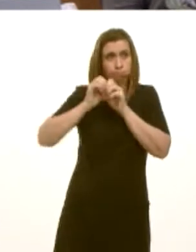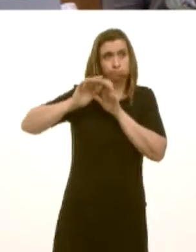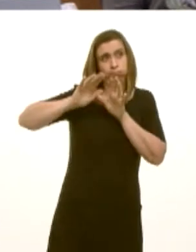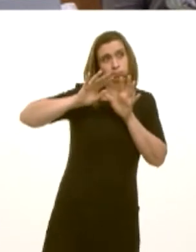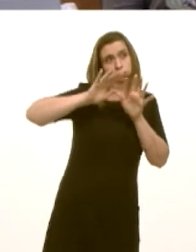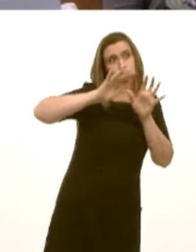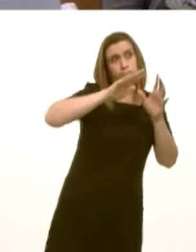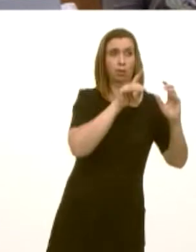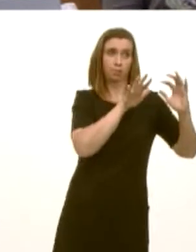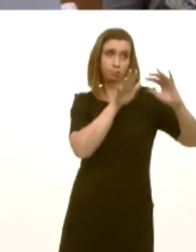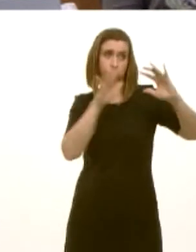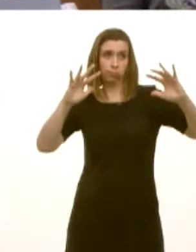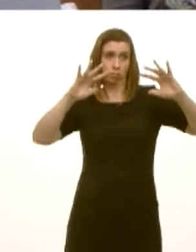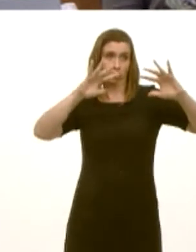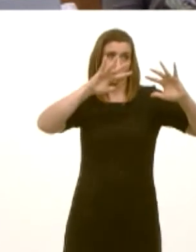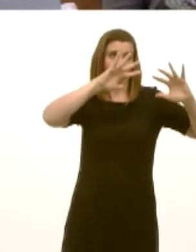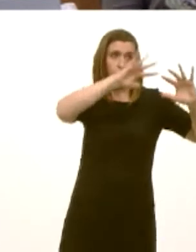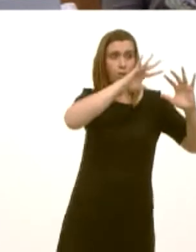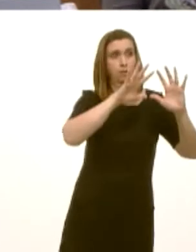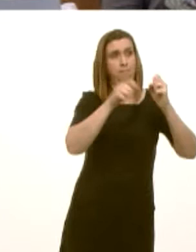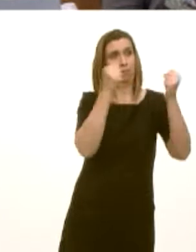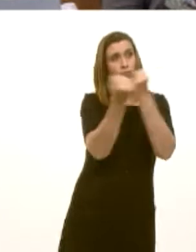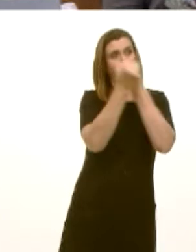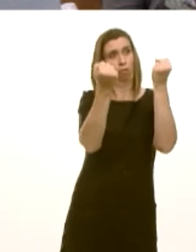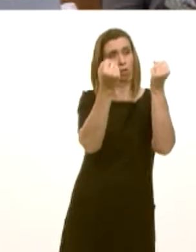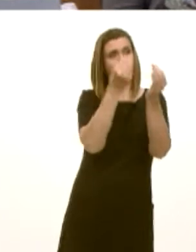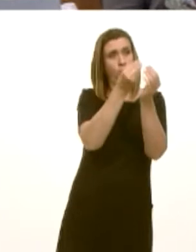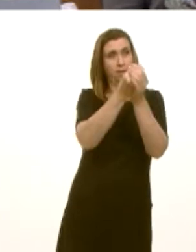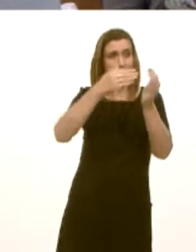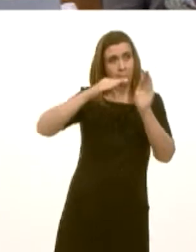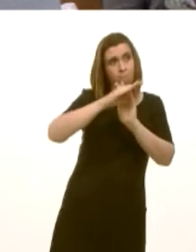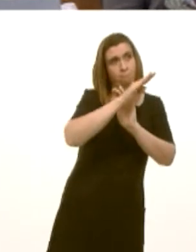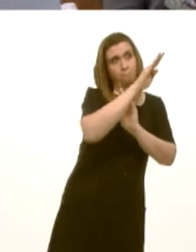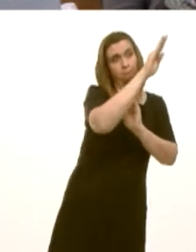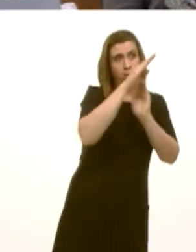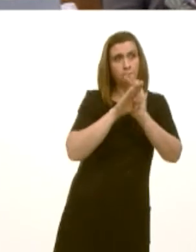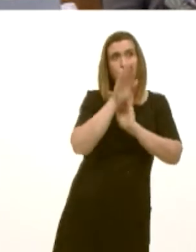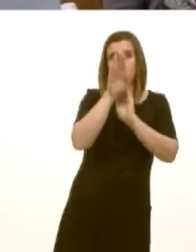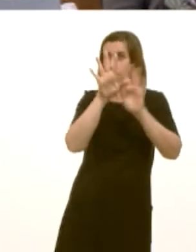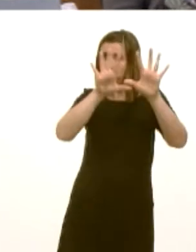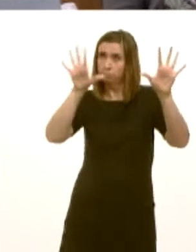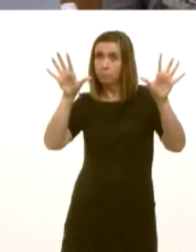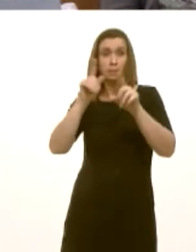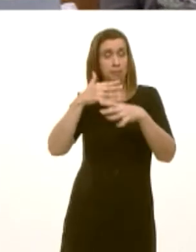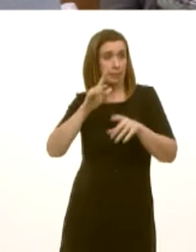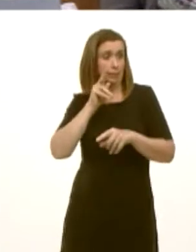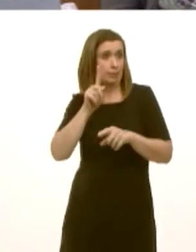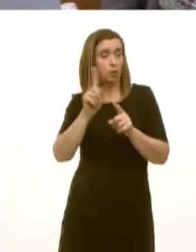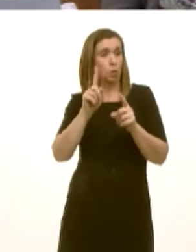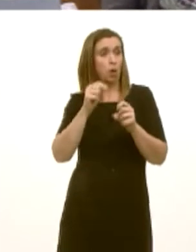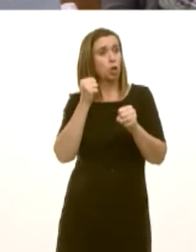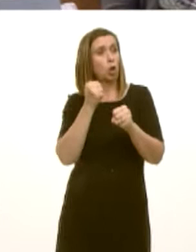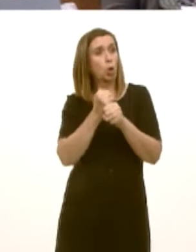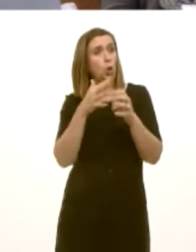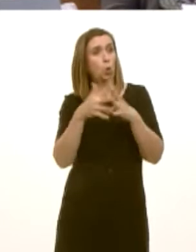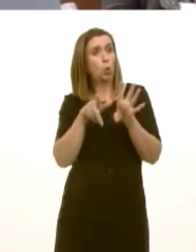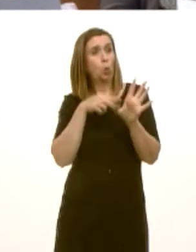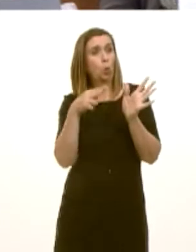and, of course, we see indications of that with the opening, for example, of Gwynt y